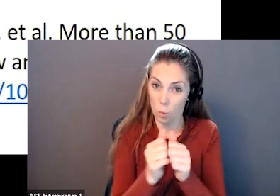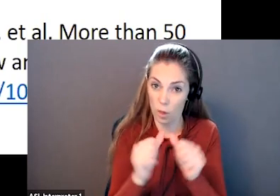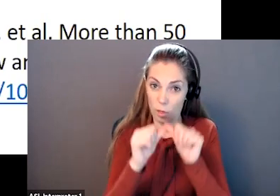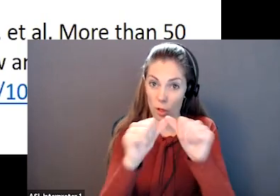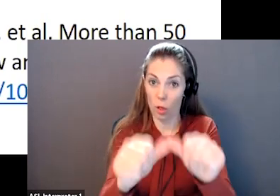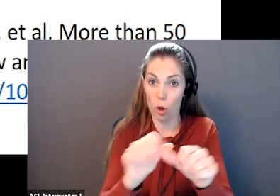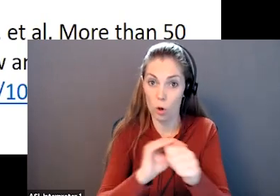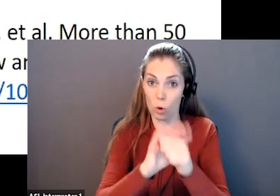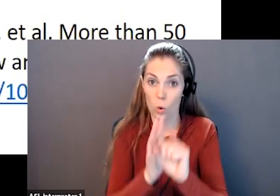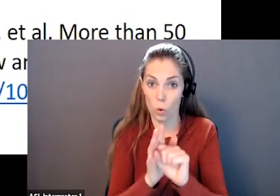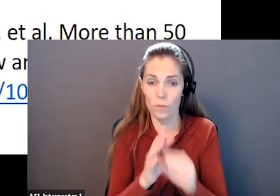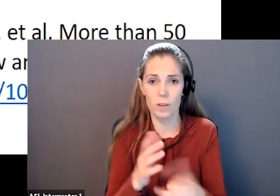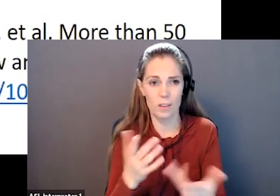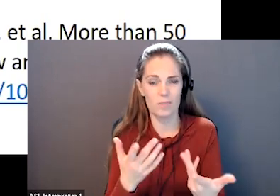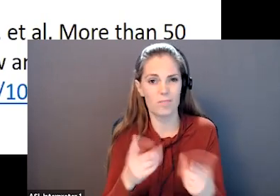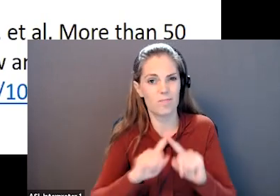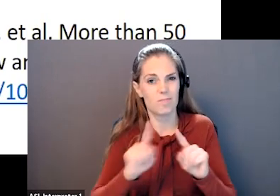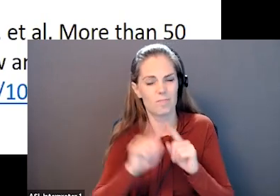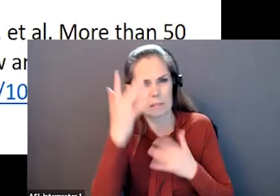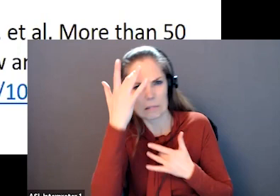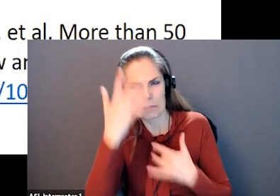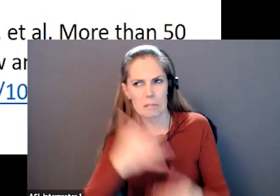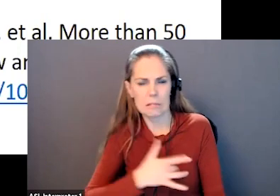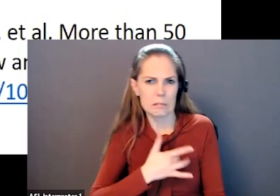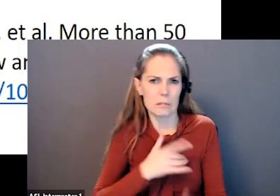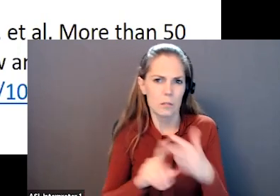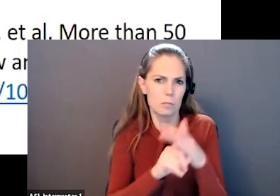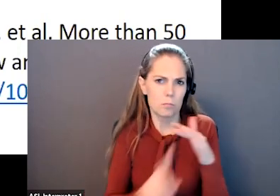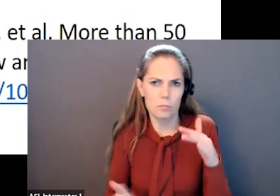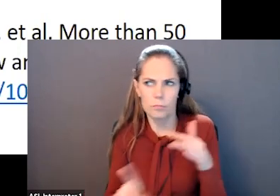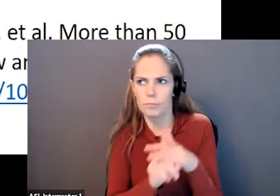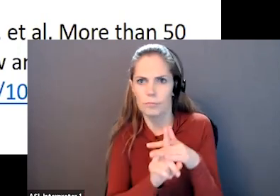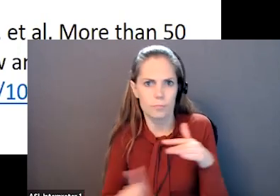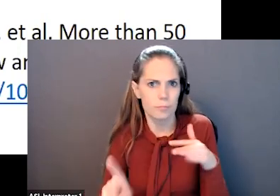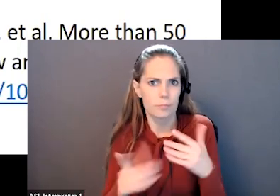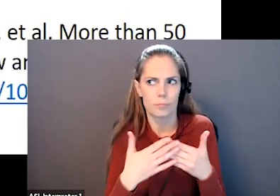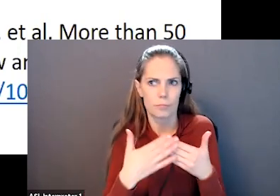might wax or wane over time and this complex presentation can make it very difficult to